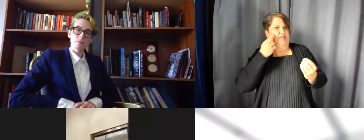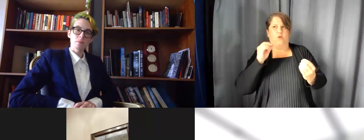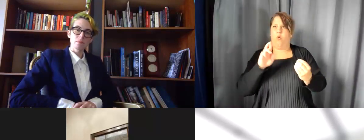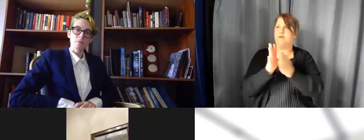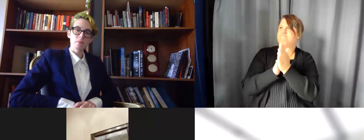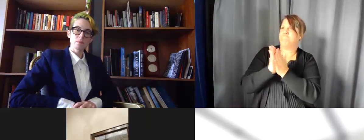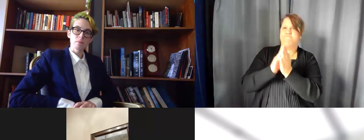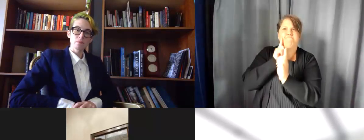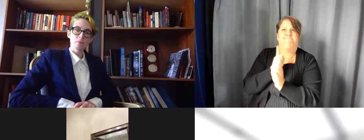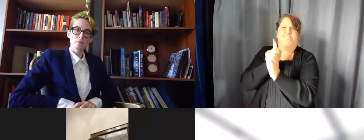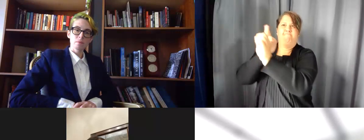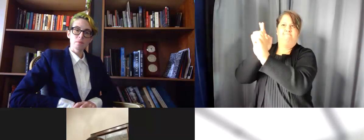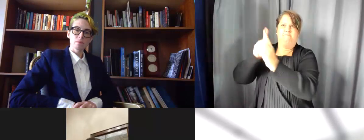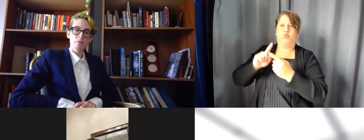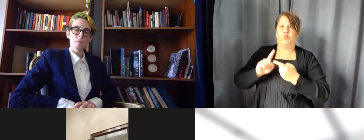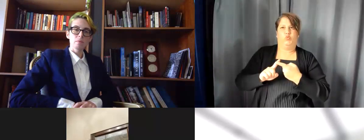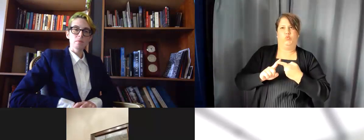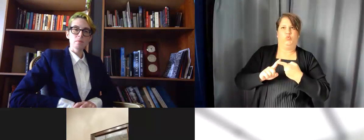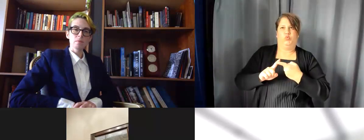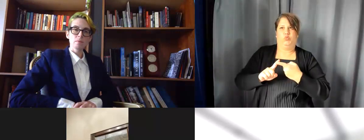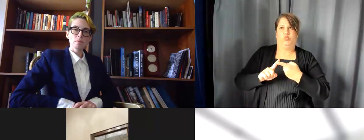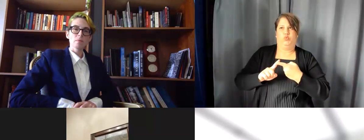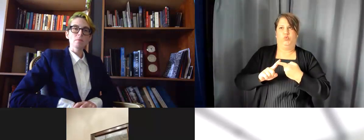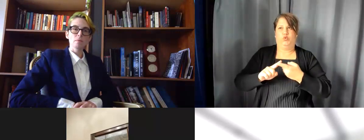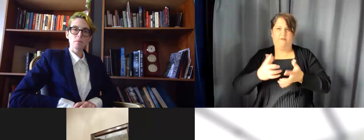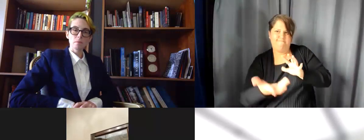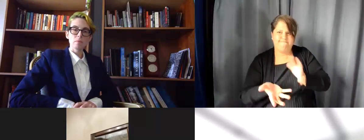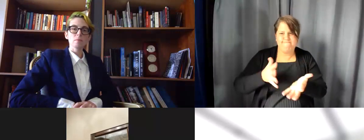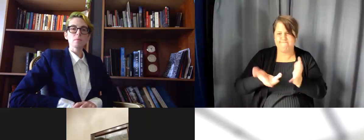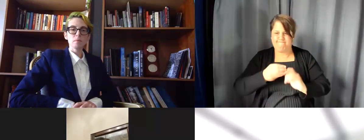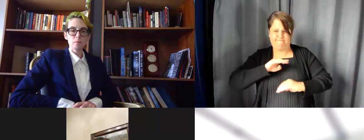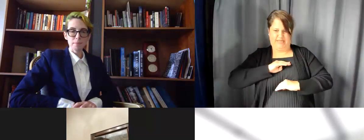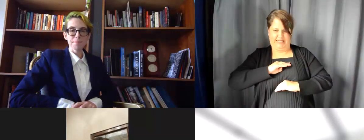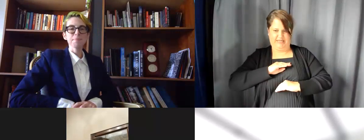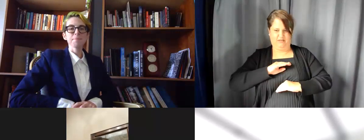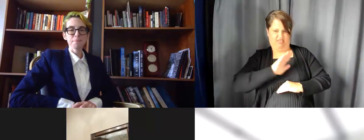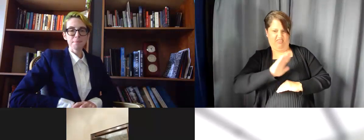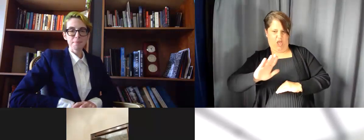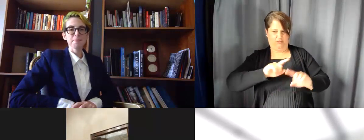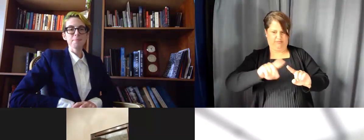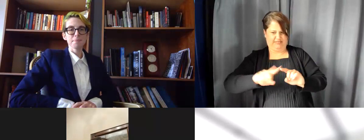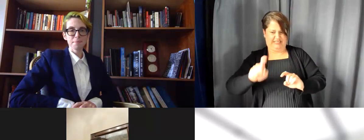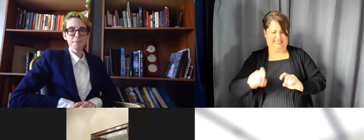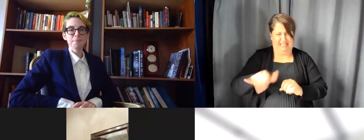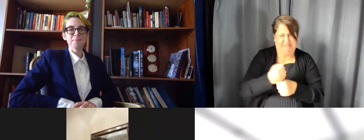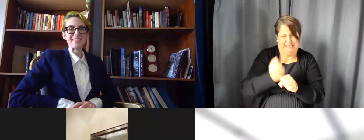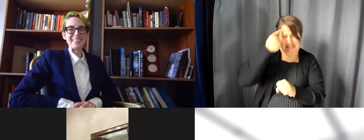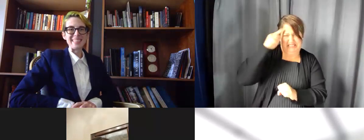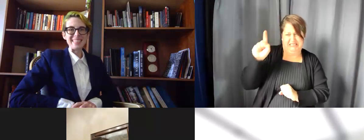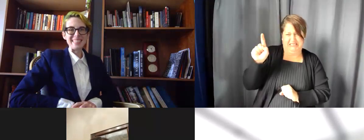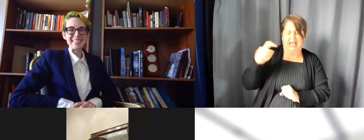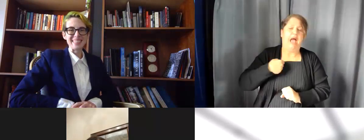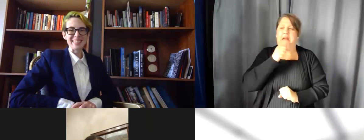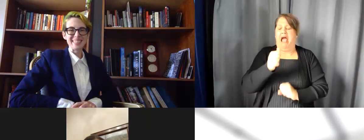Jordan Radford: working with those differences, if that means. And he said. I am not right with words, but I definitely try to be.